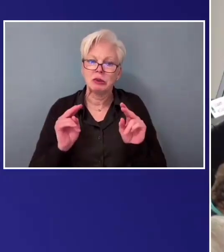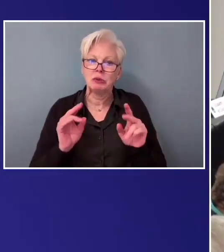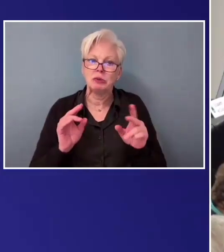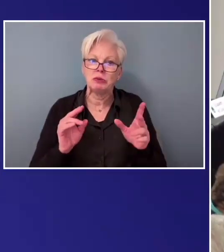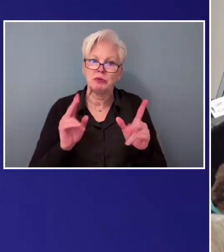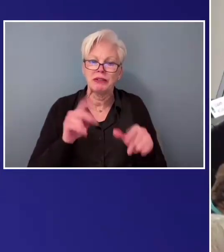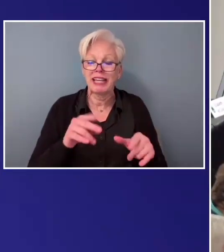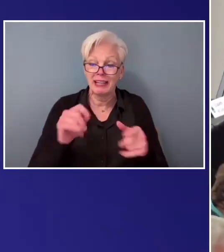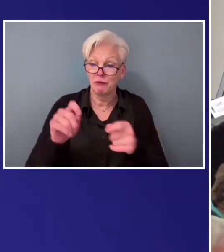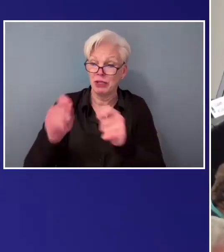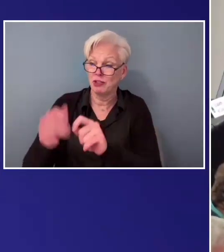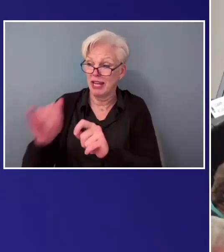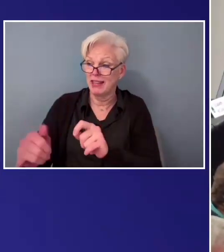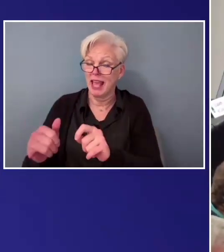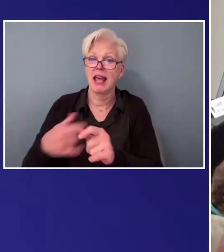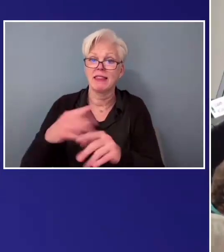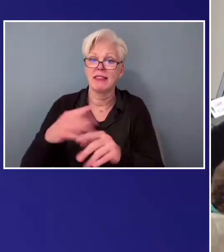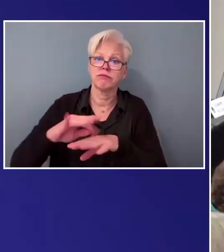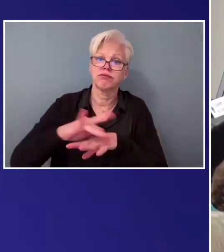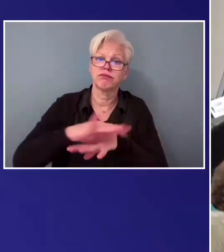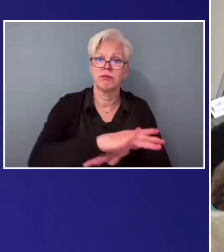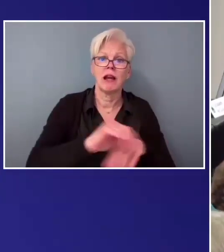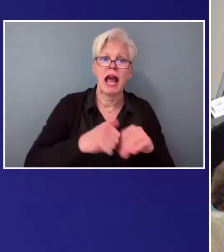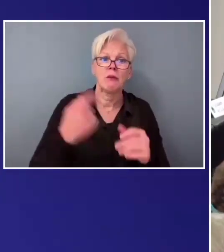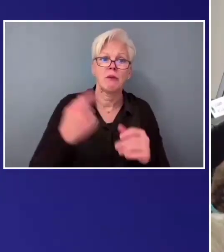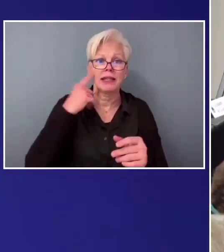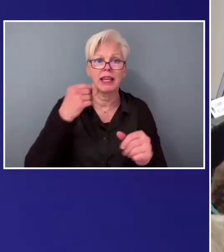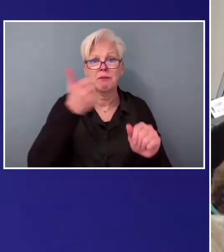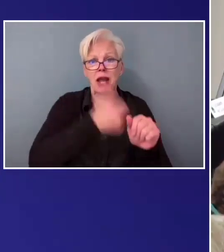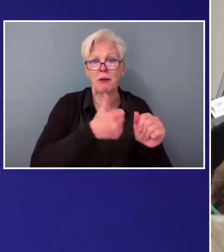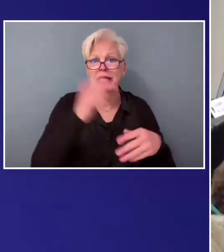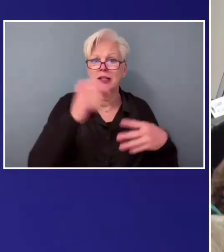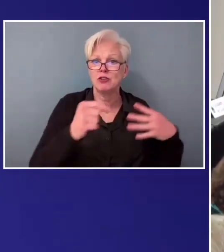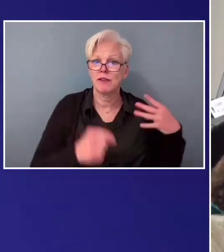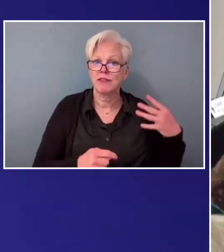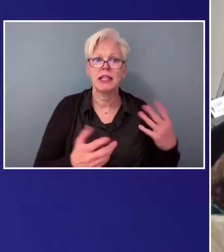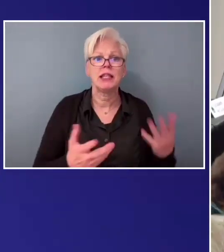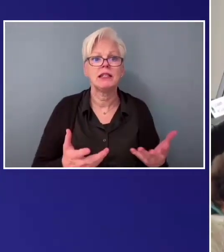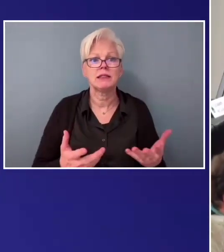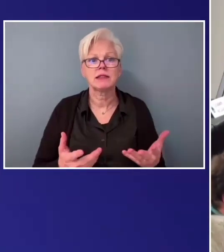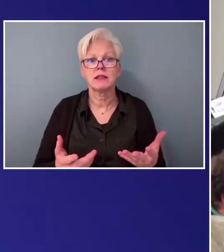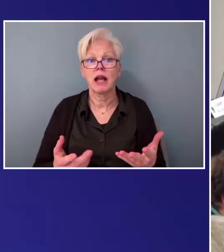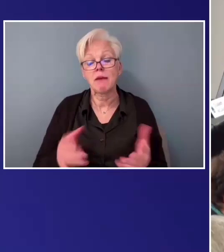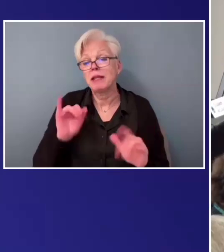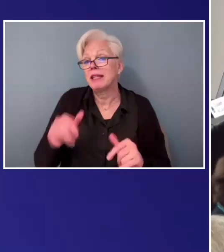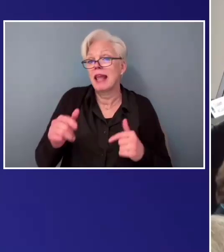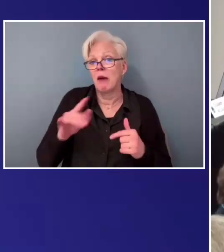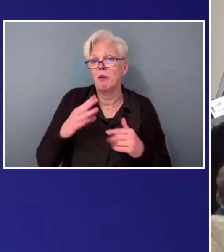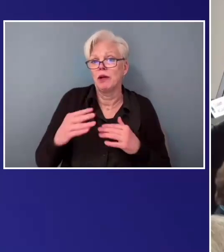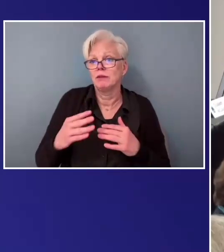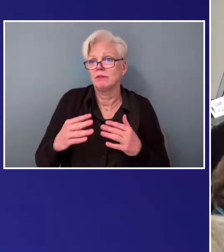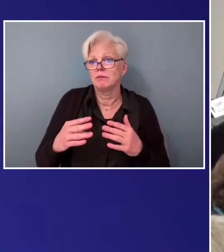change a little bit of the way we all think about every one of these ingredients, or at least it will for me. So I'm just curious, is that something at least the